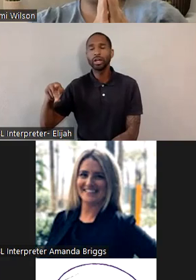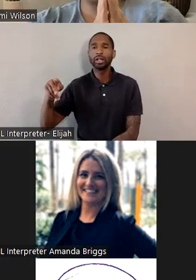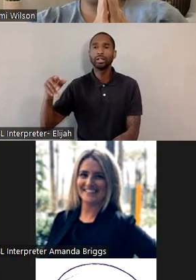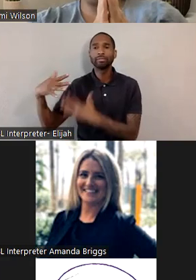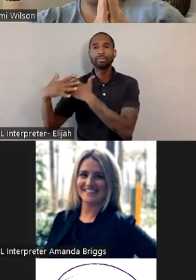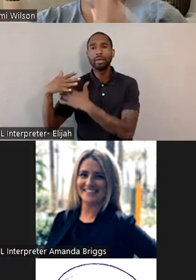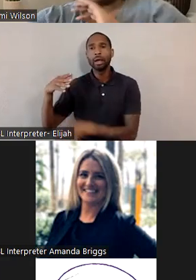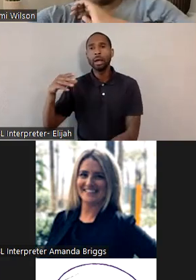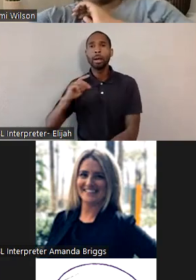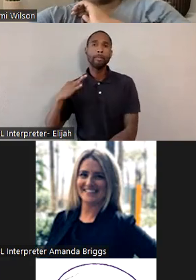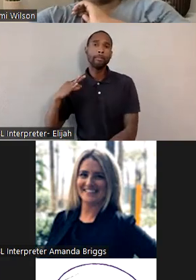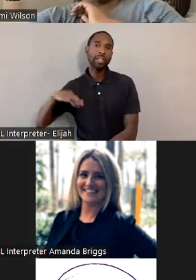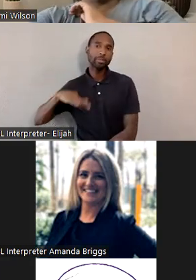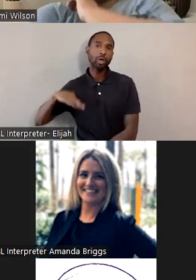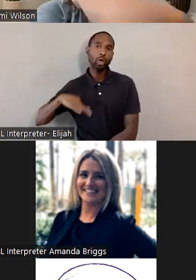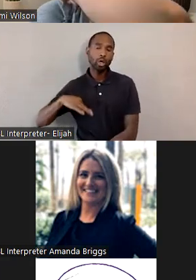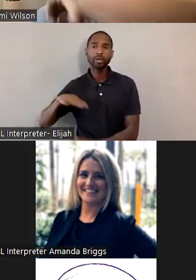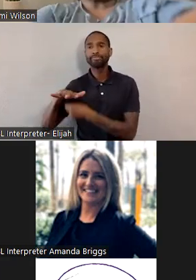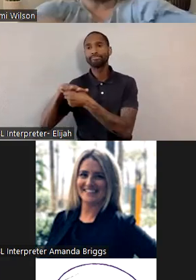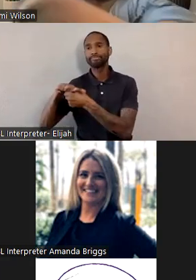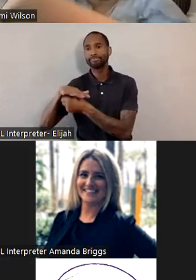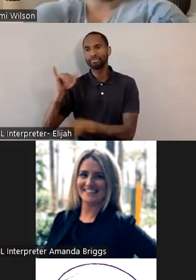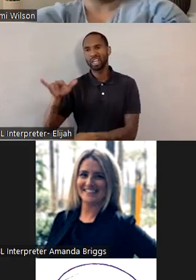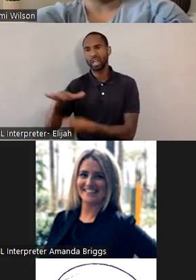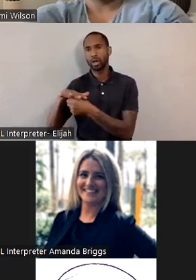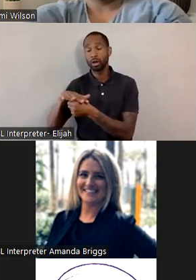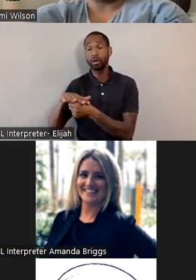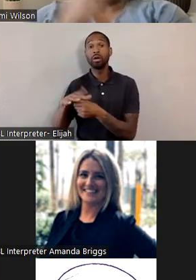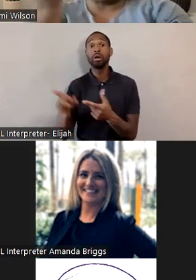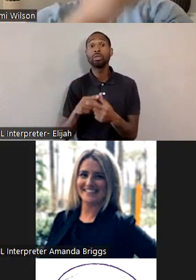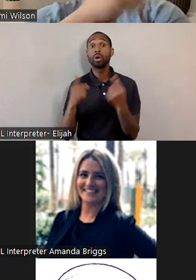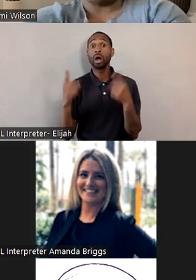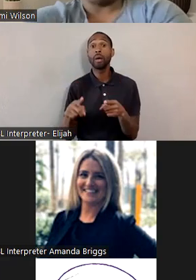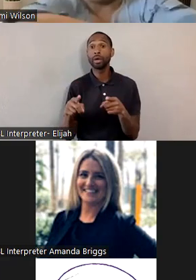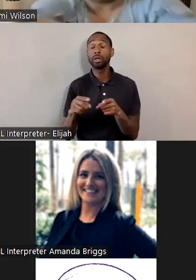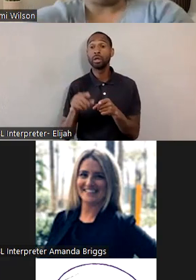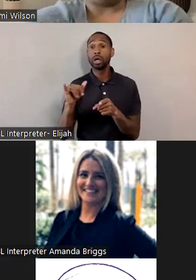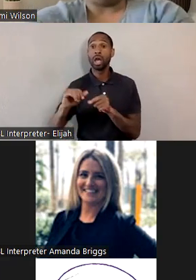Pittsburgh area, and it has steadily moved west.